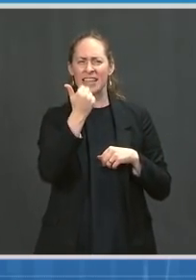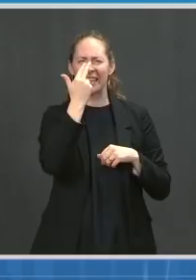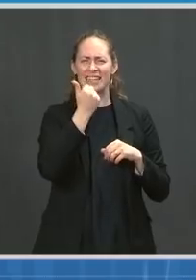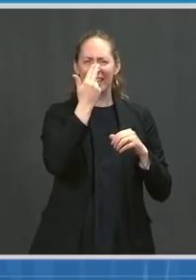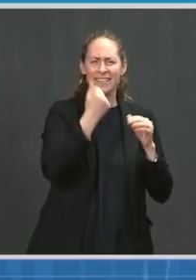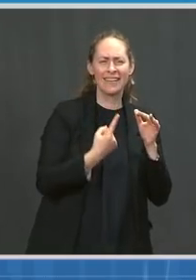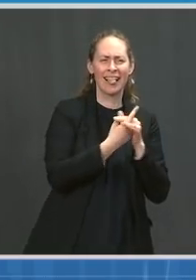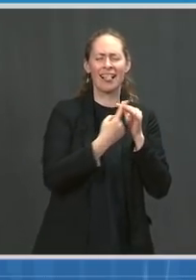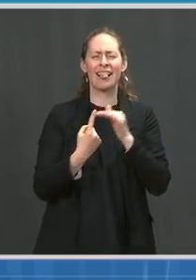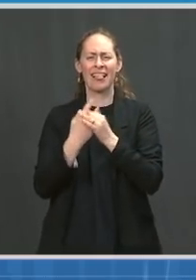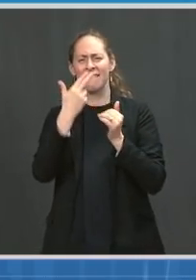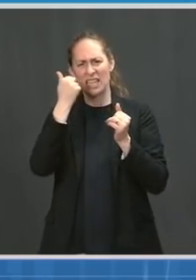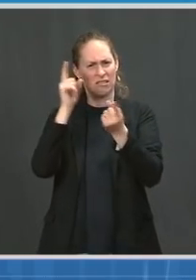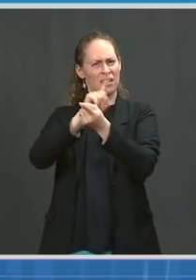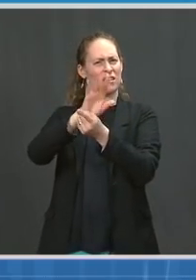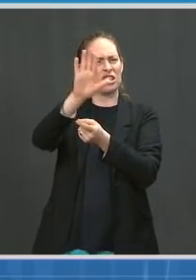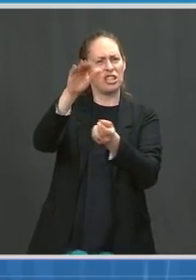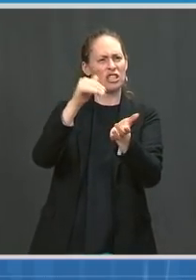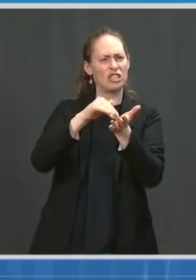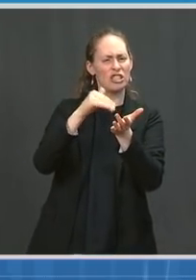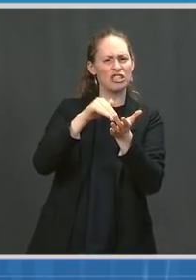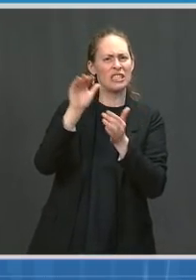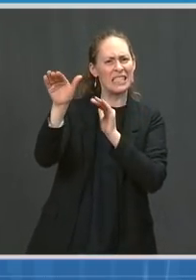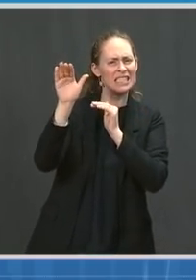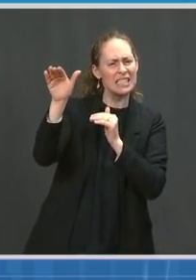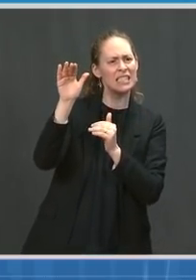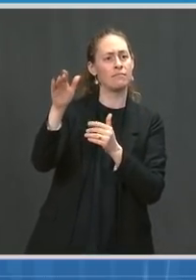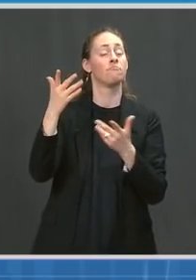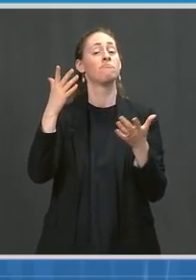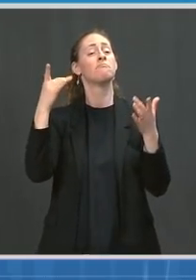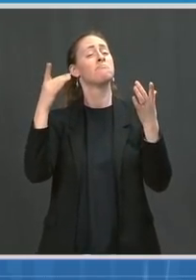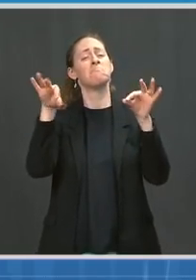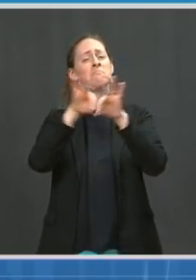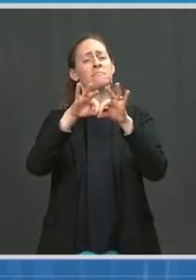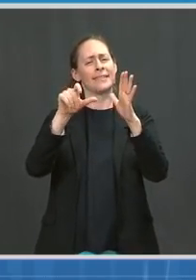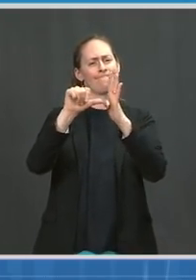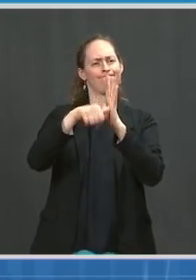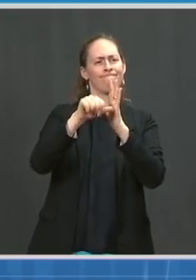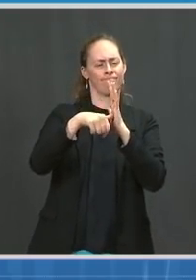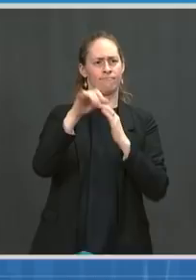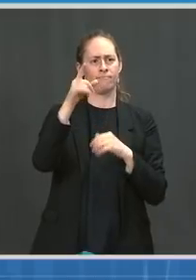But also, I want to reiterate to this group: Even in this group, these events are extremely rare.